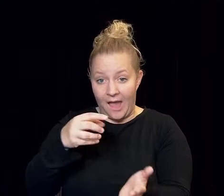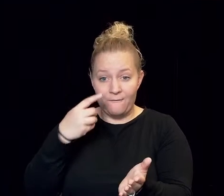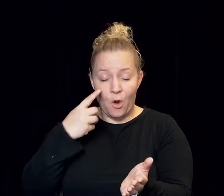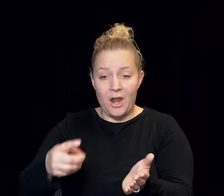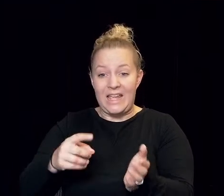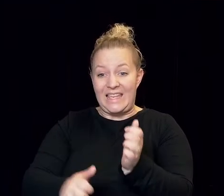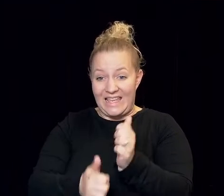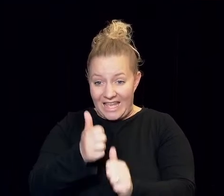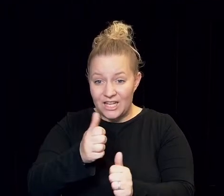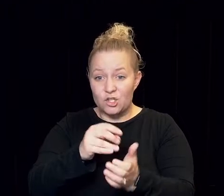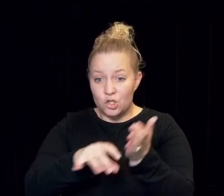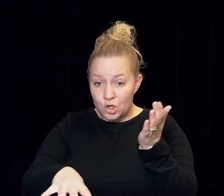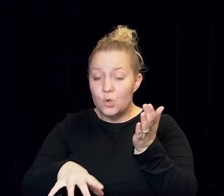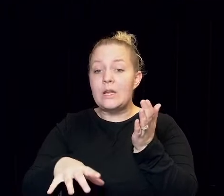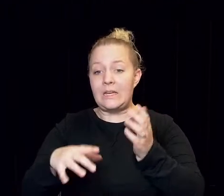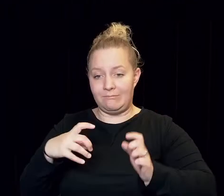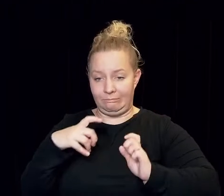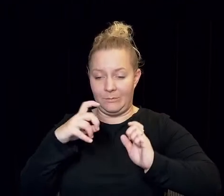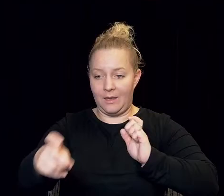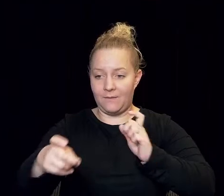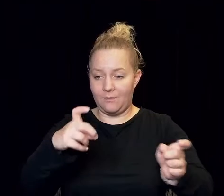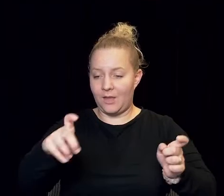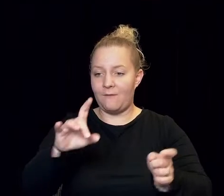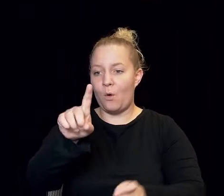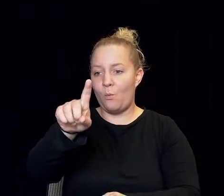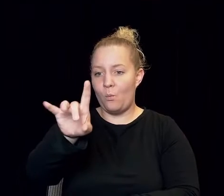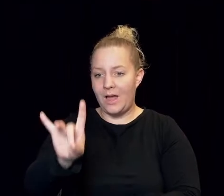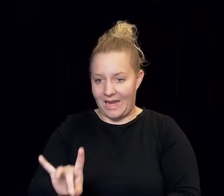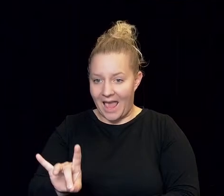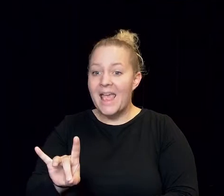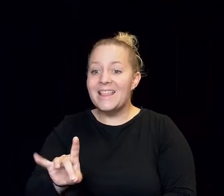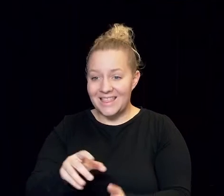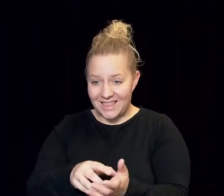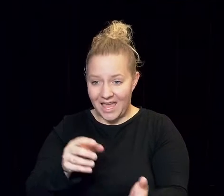cakes. We're going to draw a visual representation of this so let's go ahead and draw two circles.